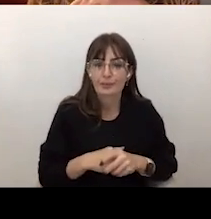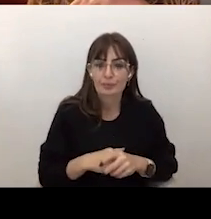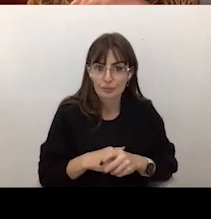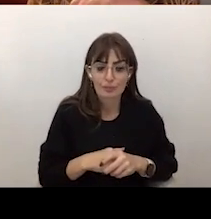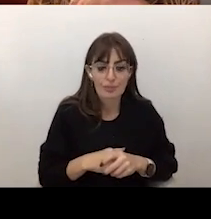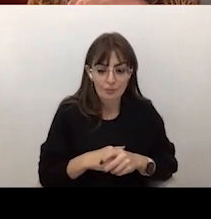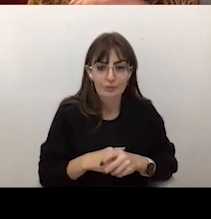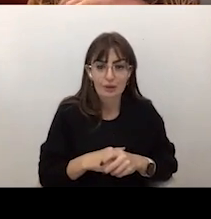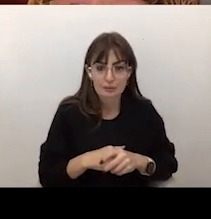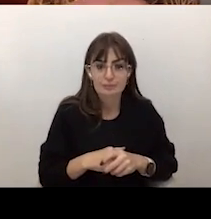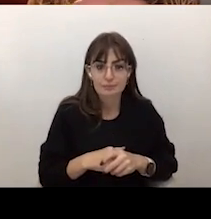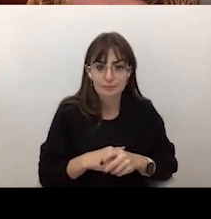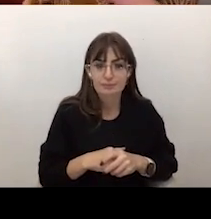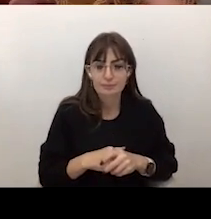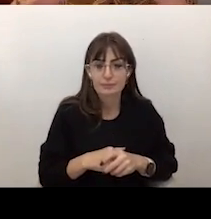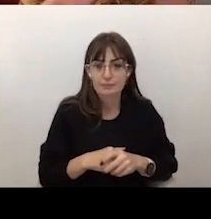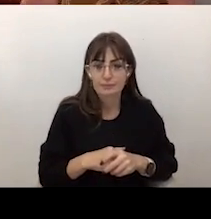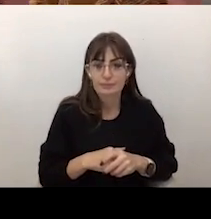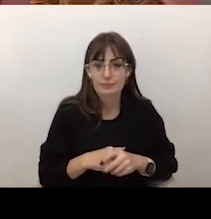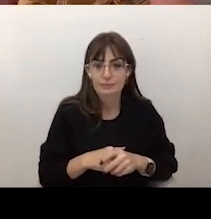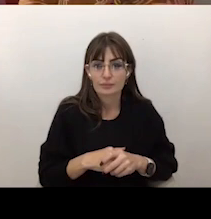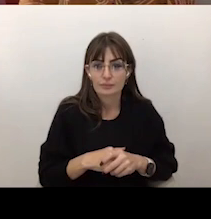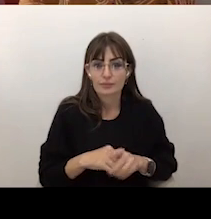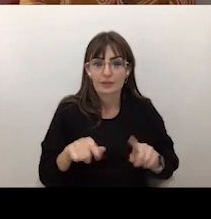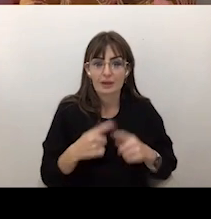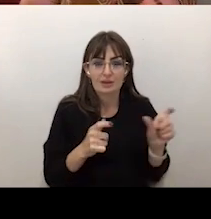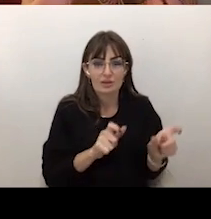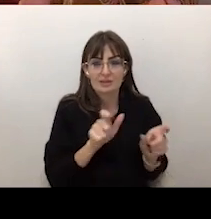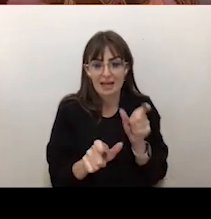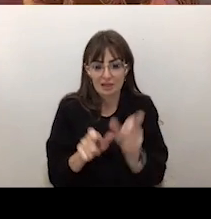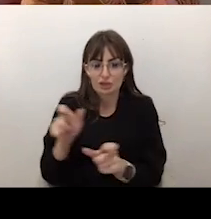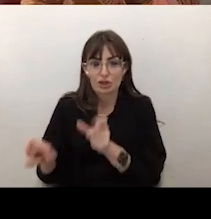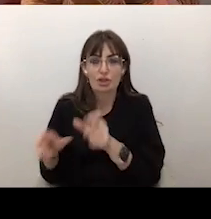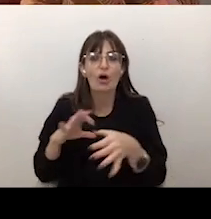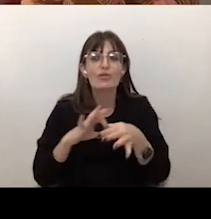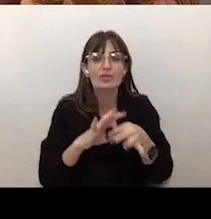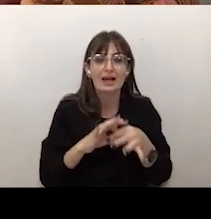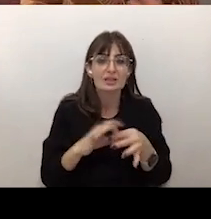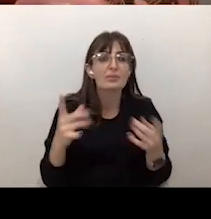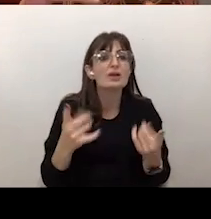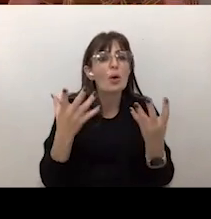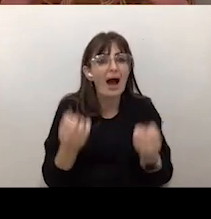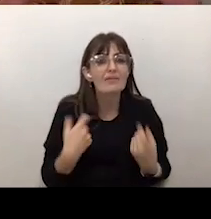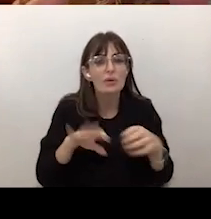Let's look at the different stages of relationship that someone might have with your organisation. I